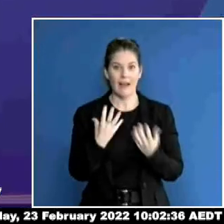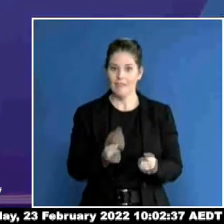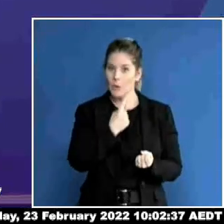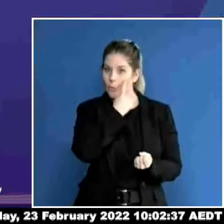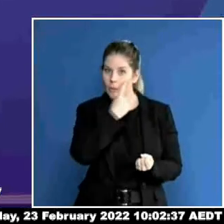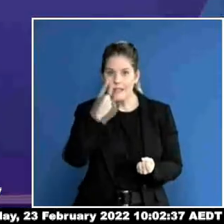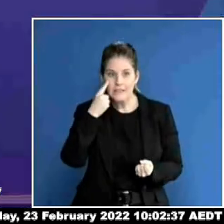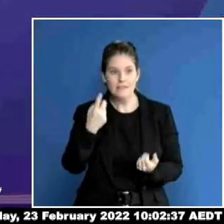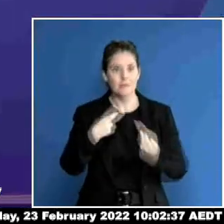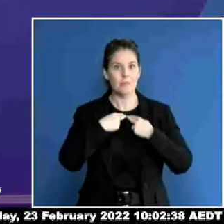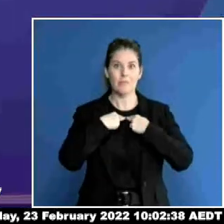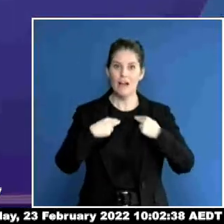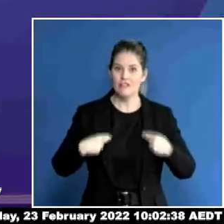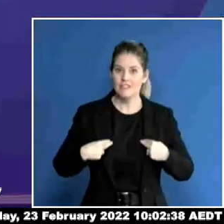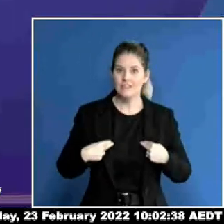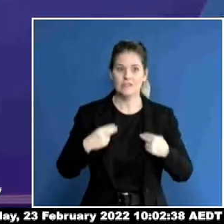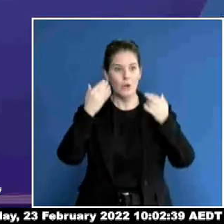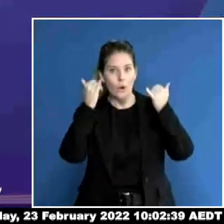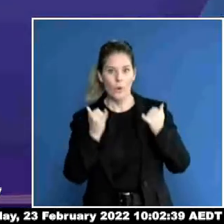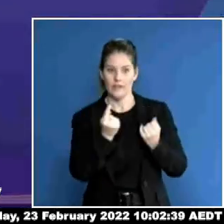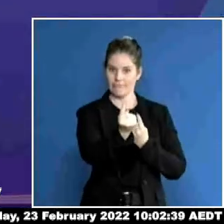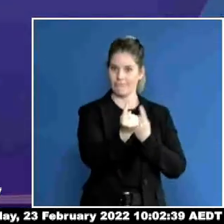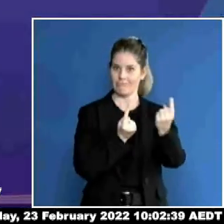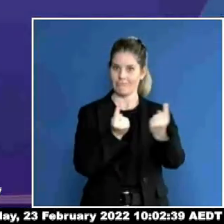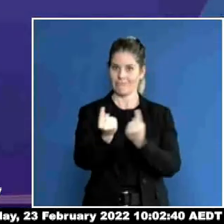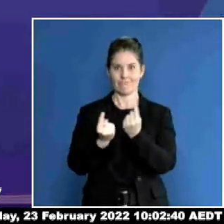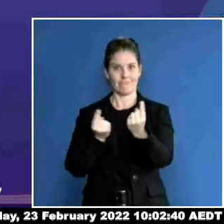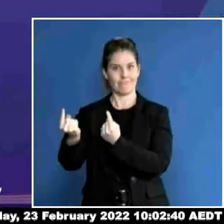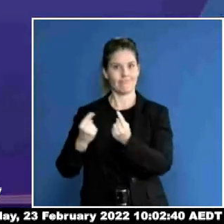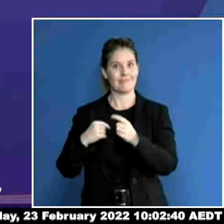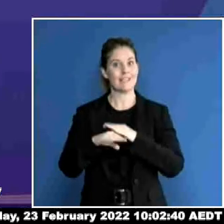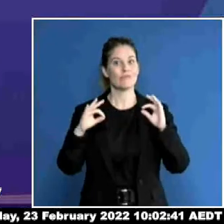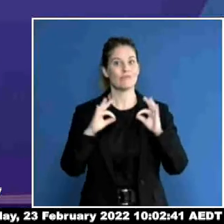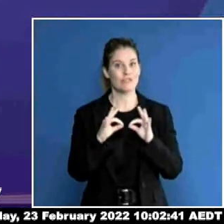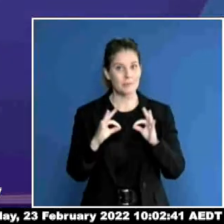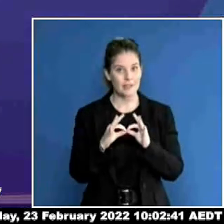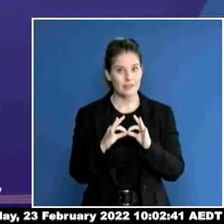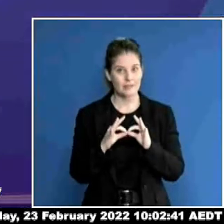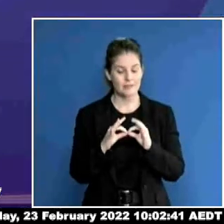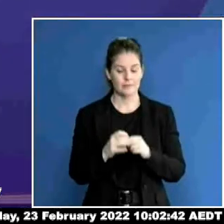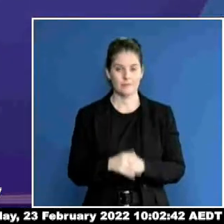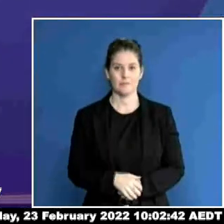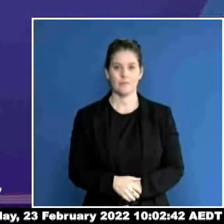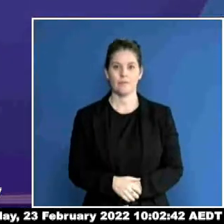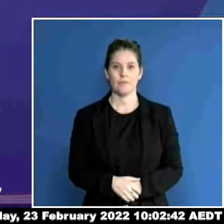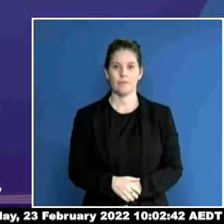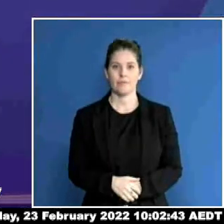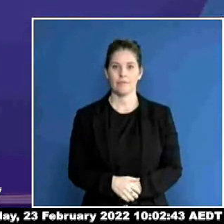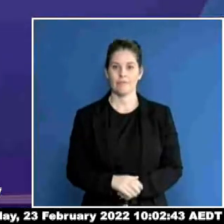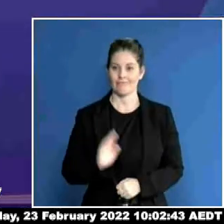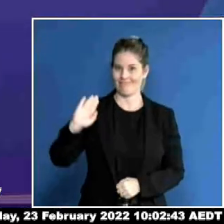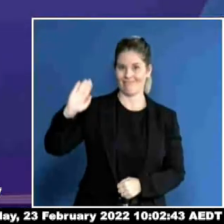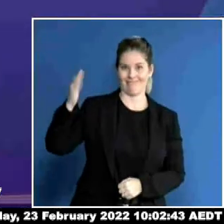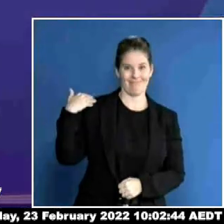person. In my opening statement for Public hearing 19, which was concerned with the